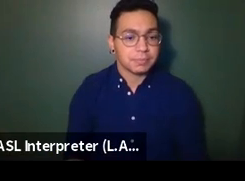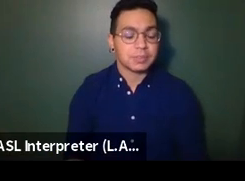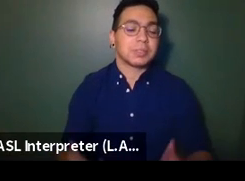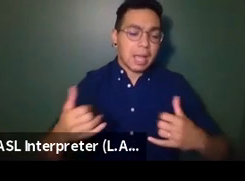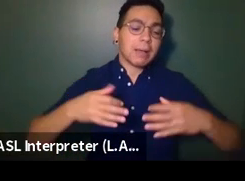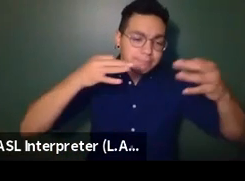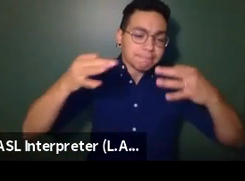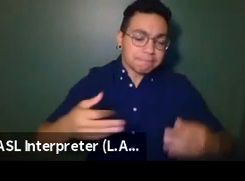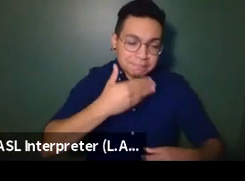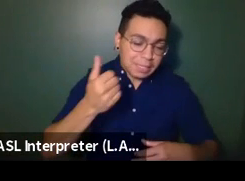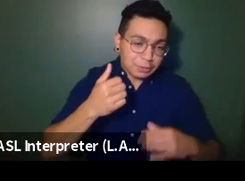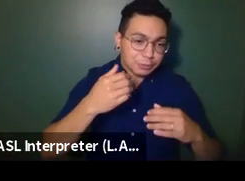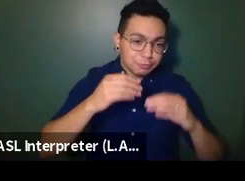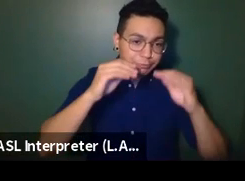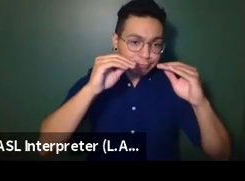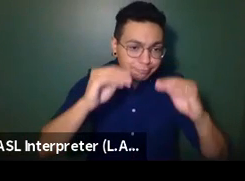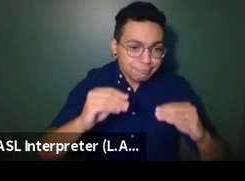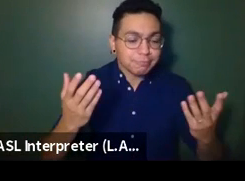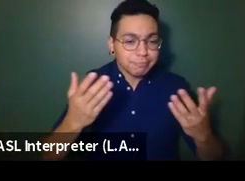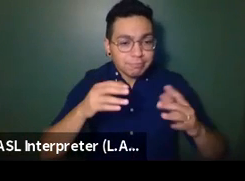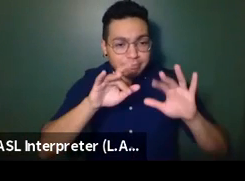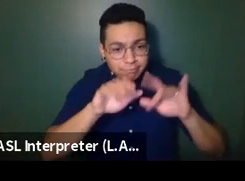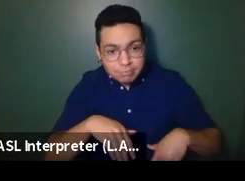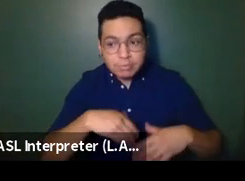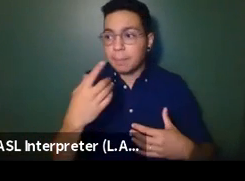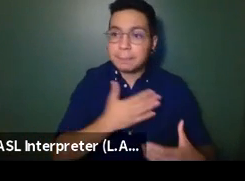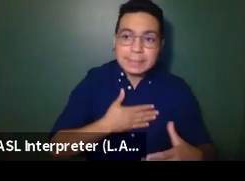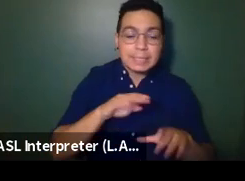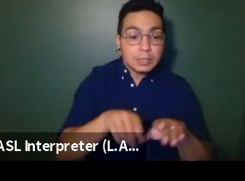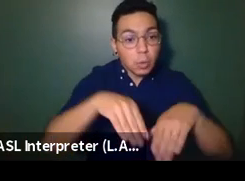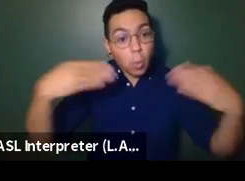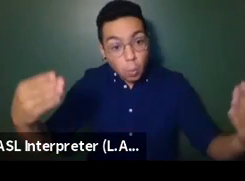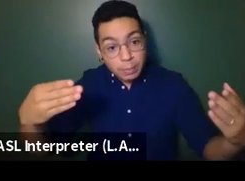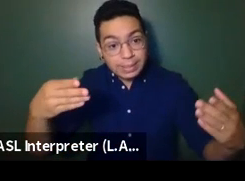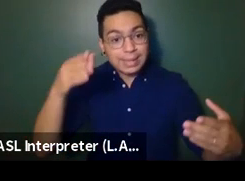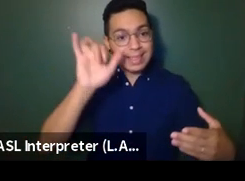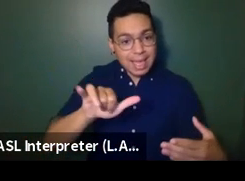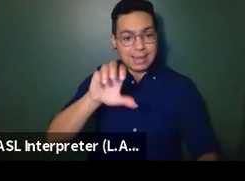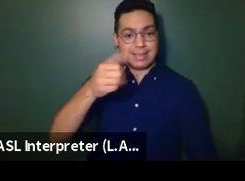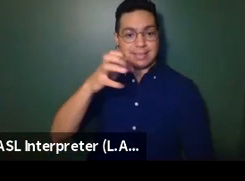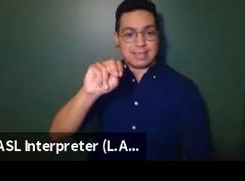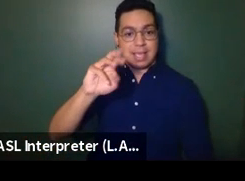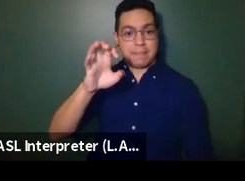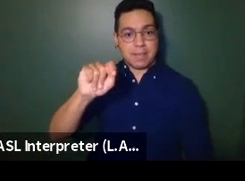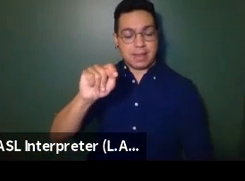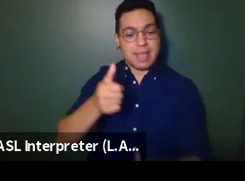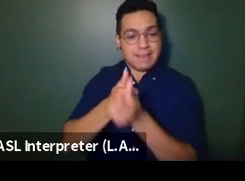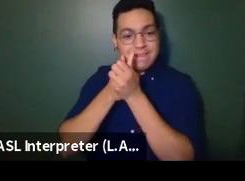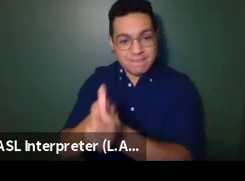Katherine Livick - ESD 112: Probably something along the lines of, please open this assignment and follow the instructions in the document.